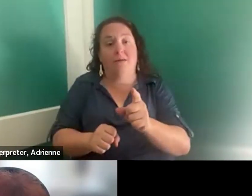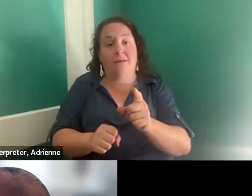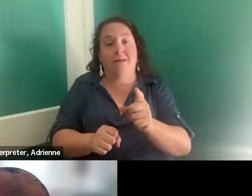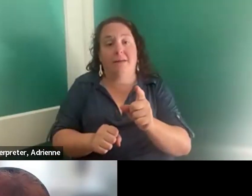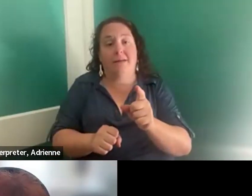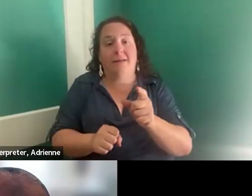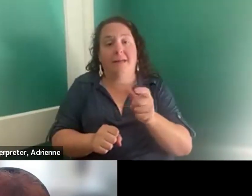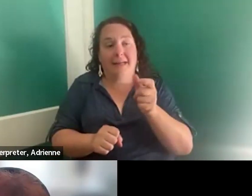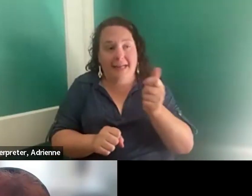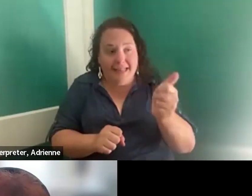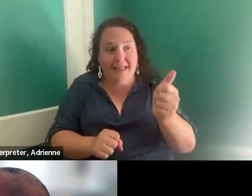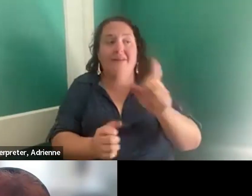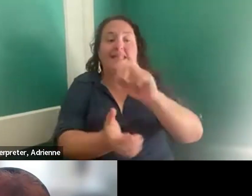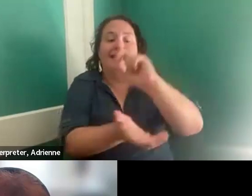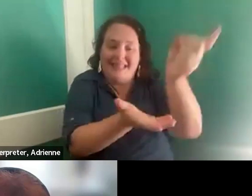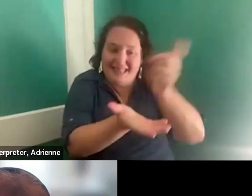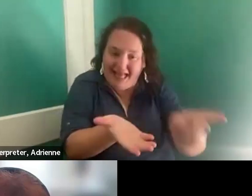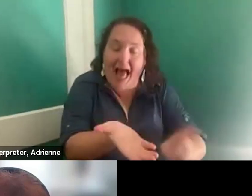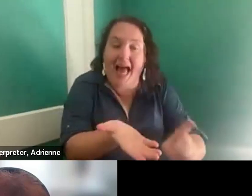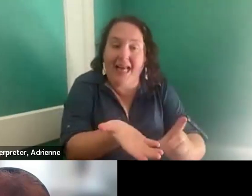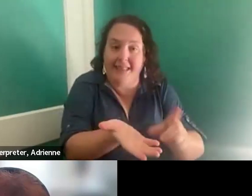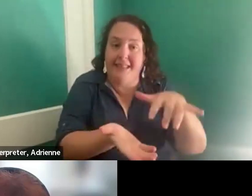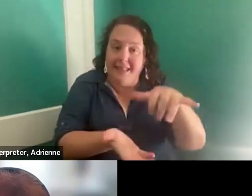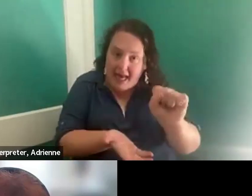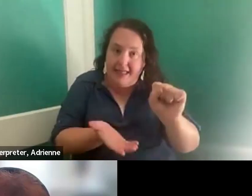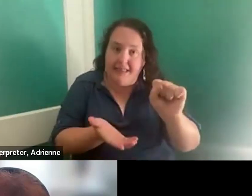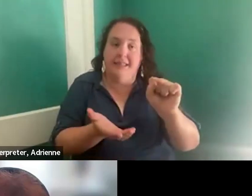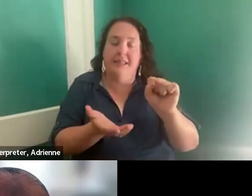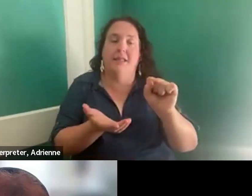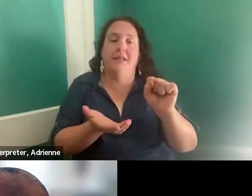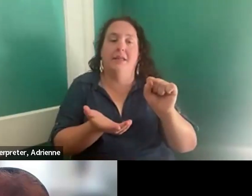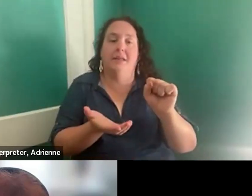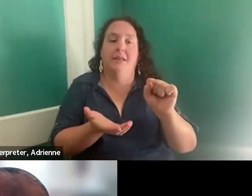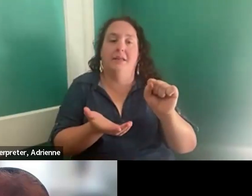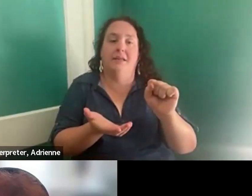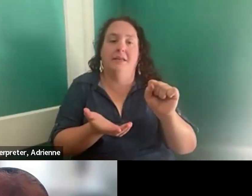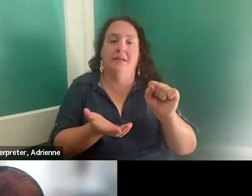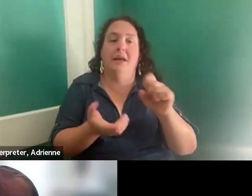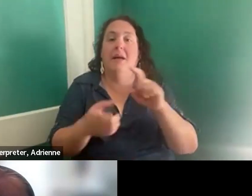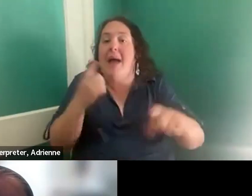You have to have some order.